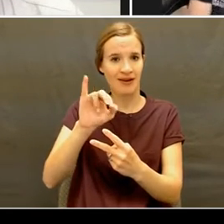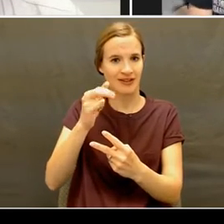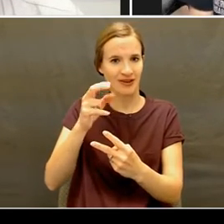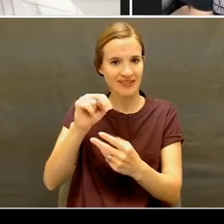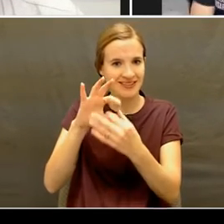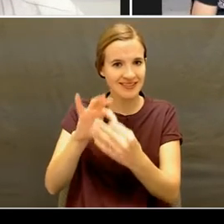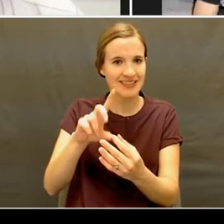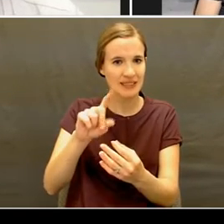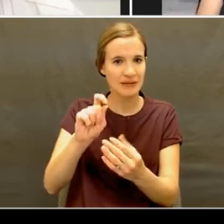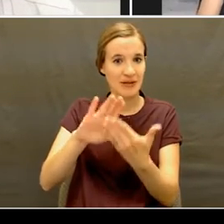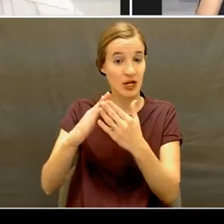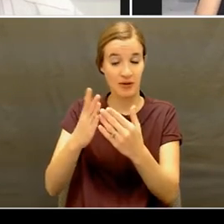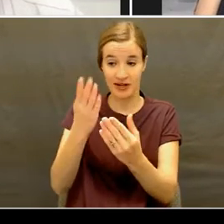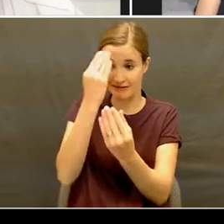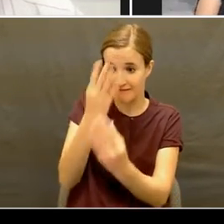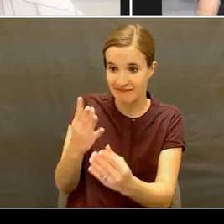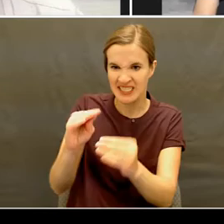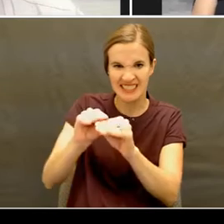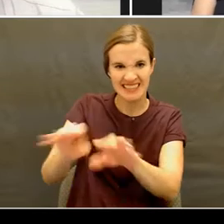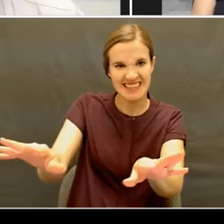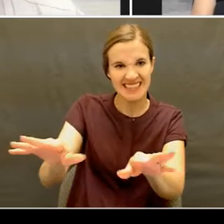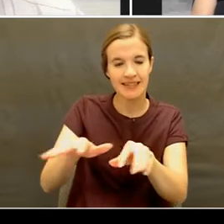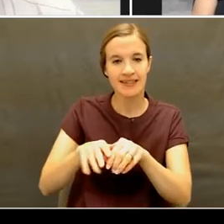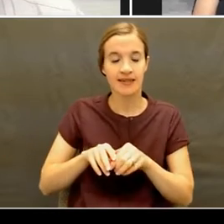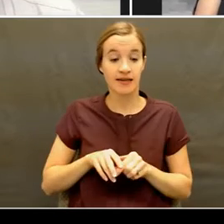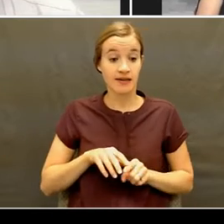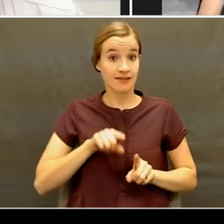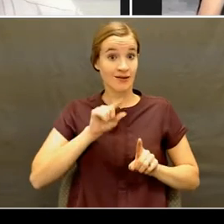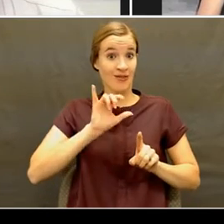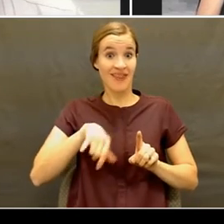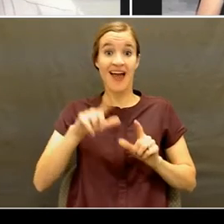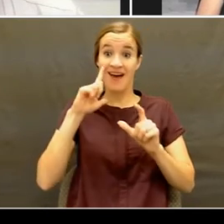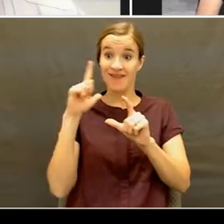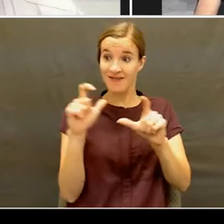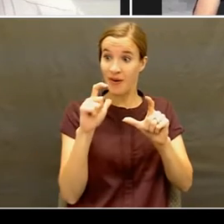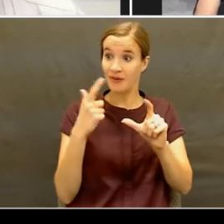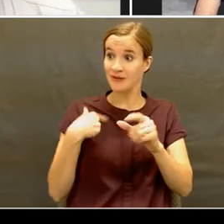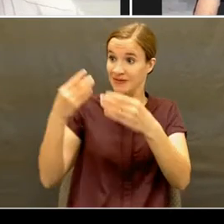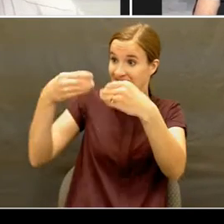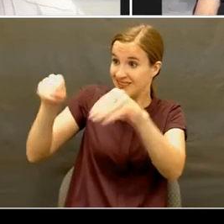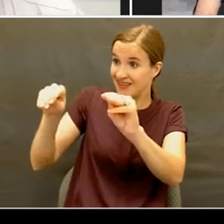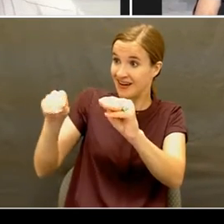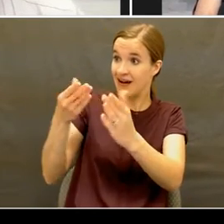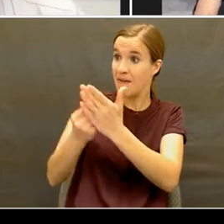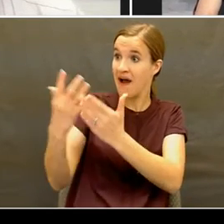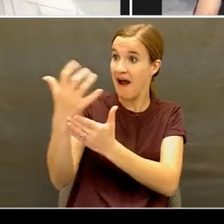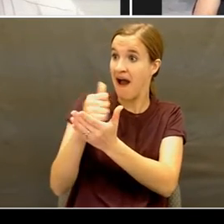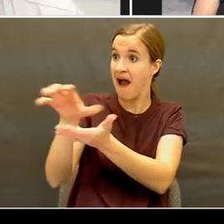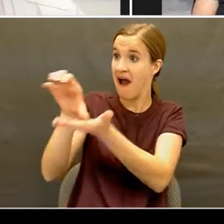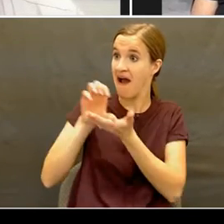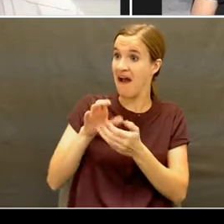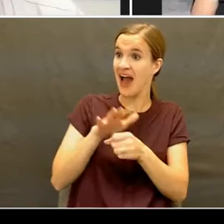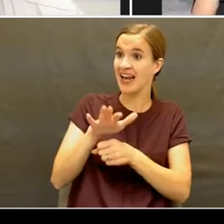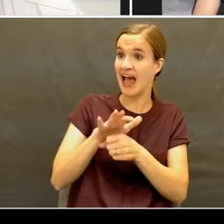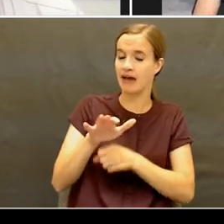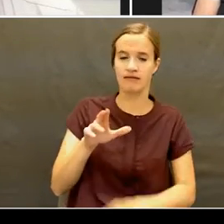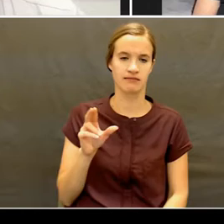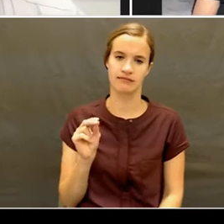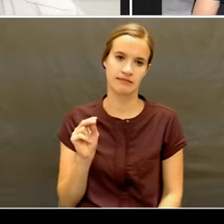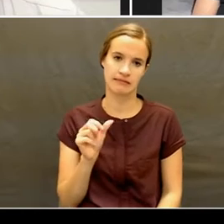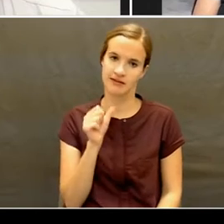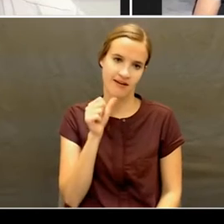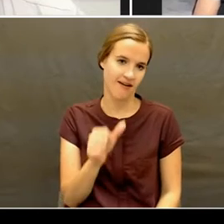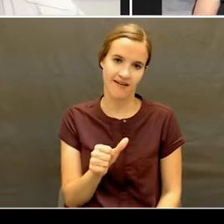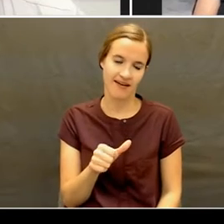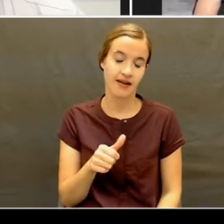live off of that. But luckily Diane had a really good job as the Commissioner in Department of